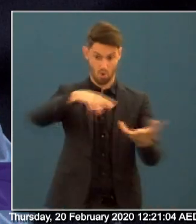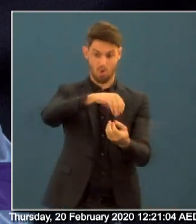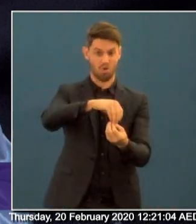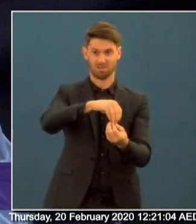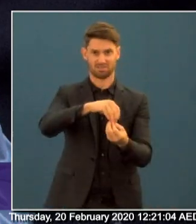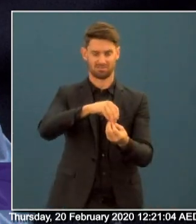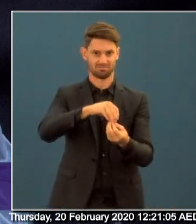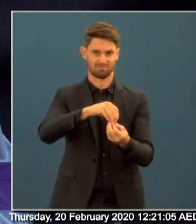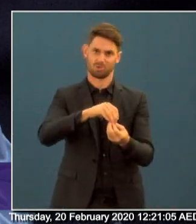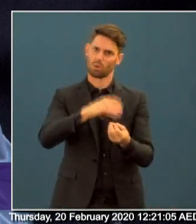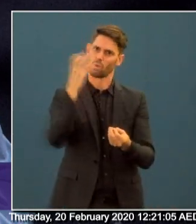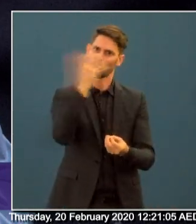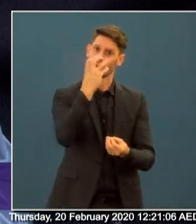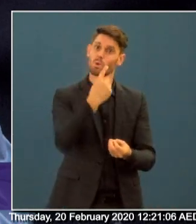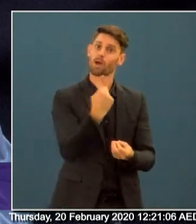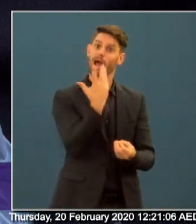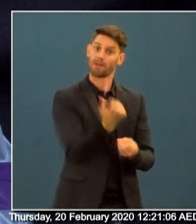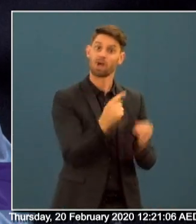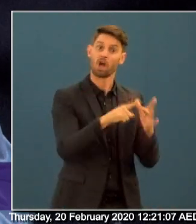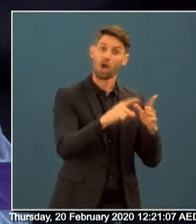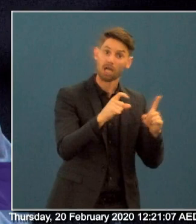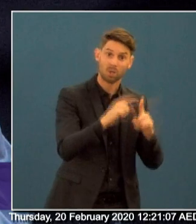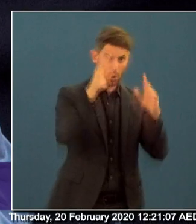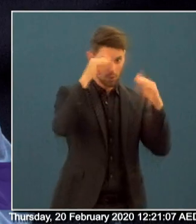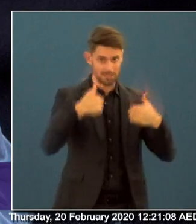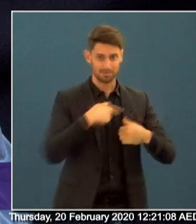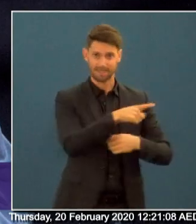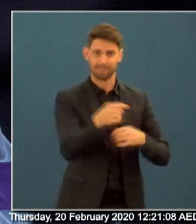that is equipped to deal with that level of complexity at present.